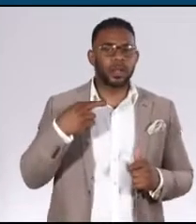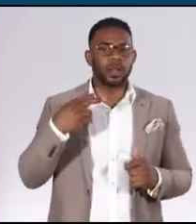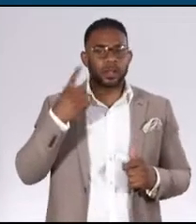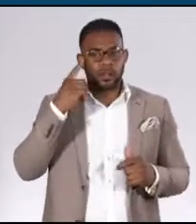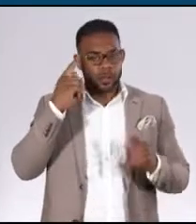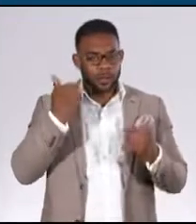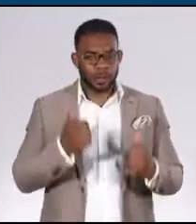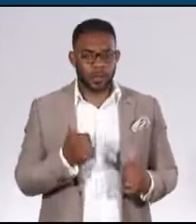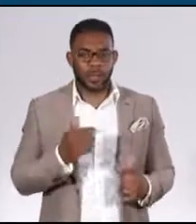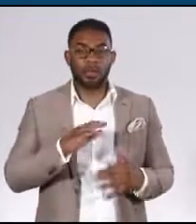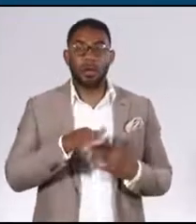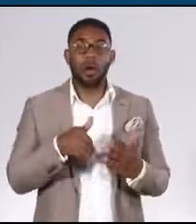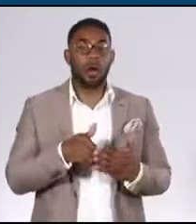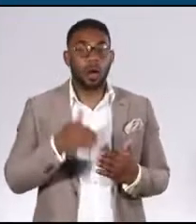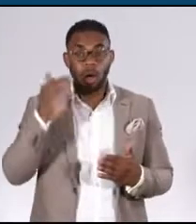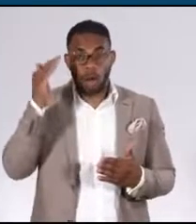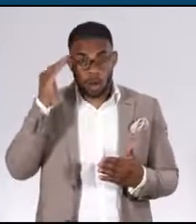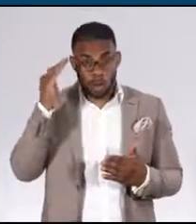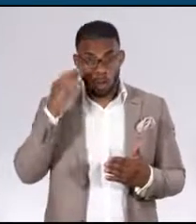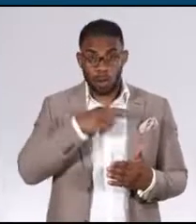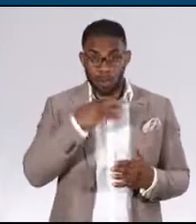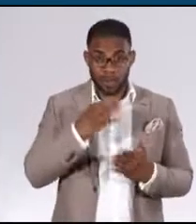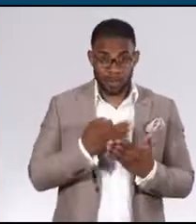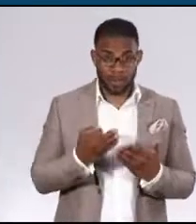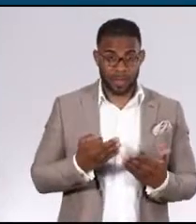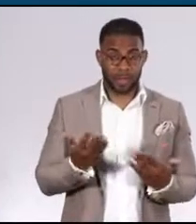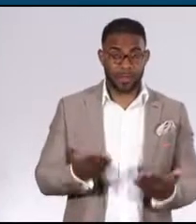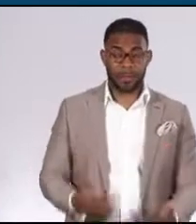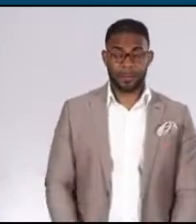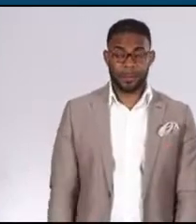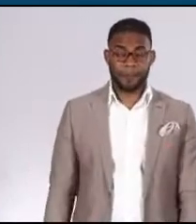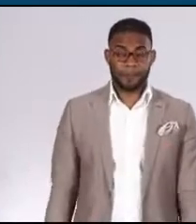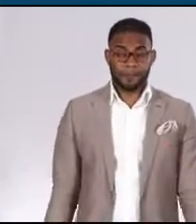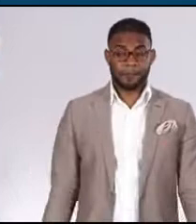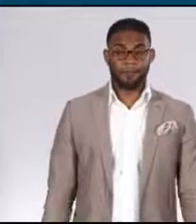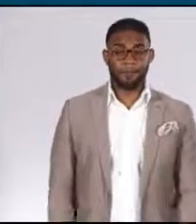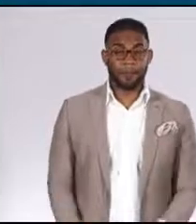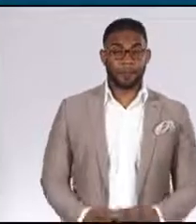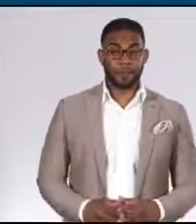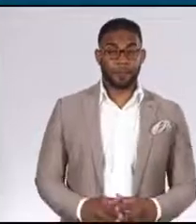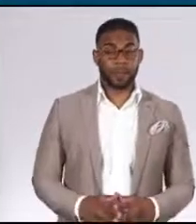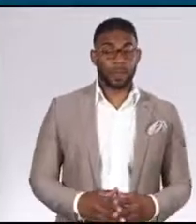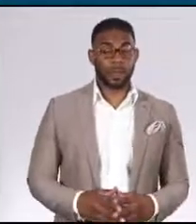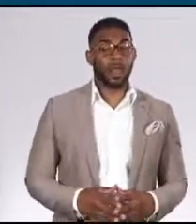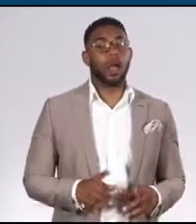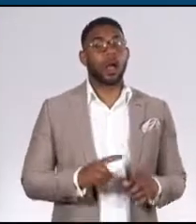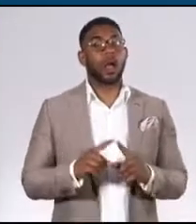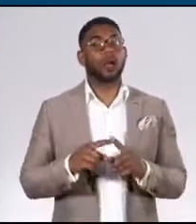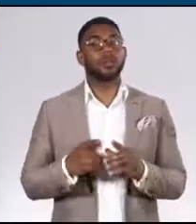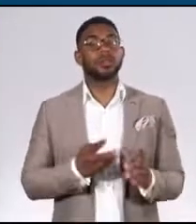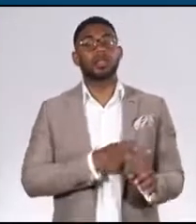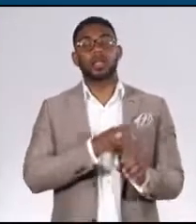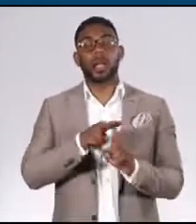of all known uh risk factors at present. In portland, it's also carries over to other damaging effects.